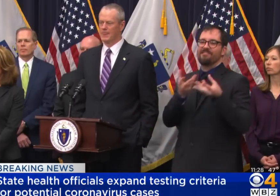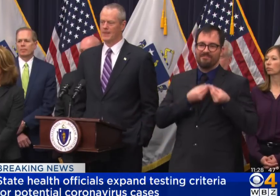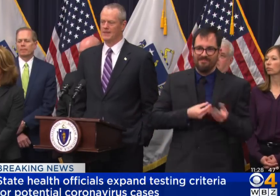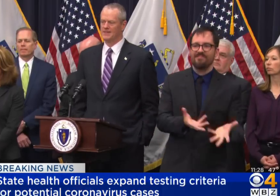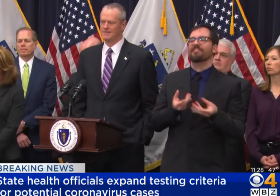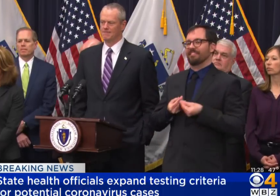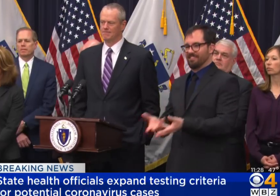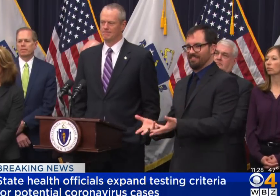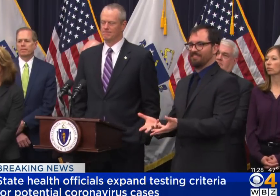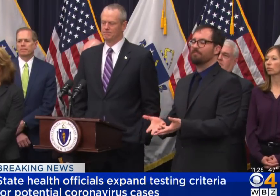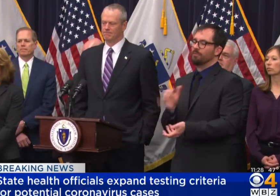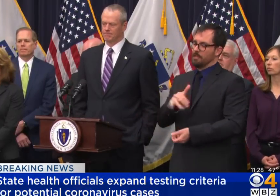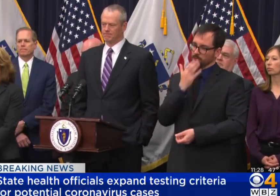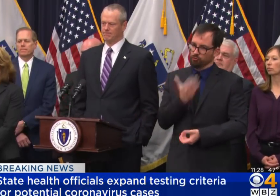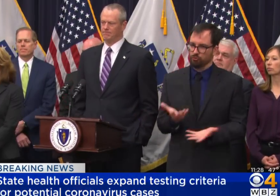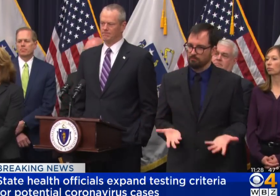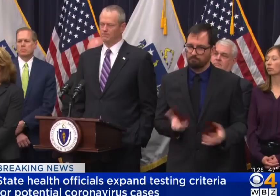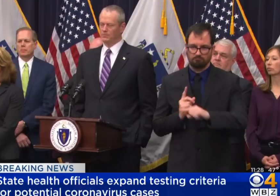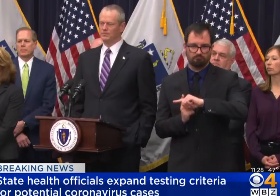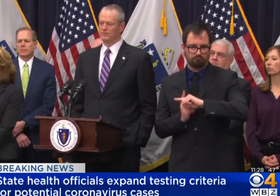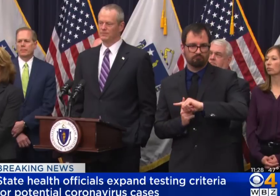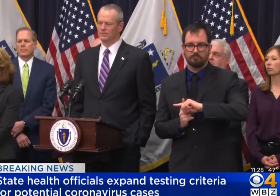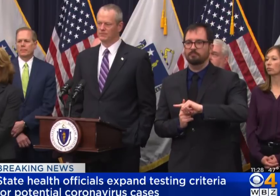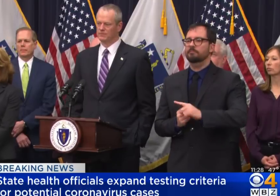A PATH FOR STATES LIKE OURS TO TEST A LOT MORE PEOPLE, WHICH WE THINK IS GOOD.